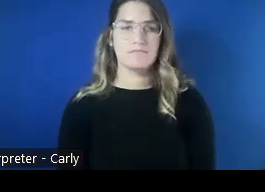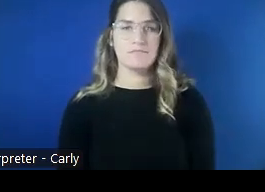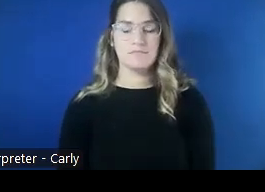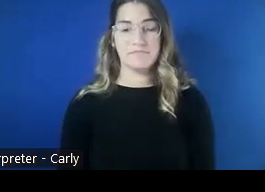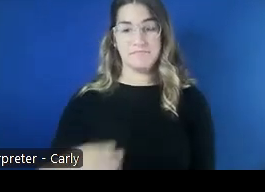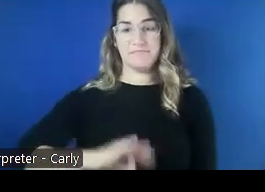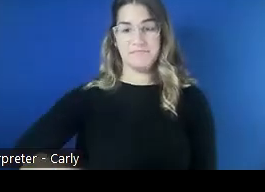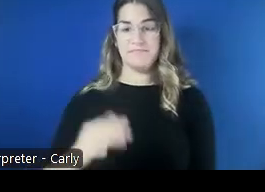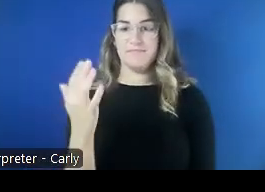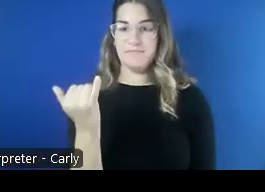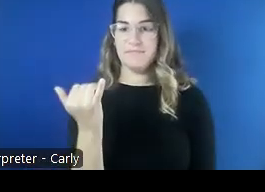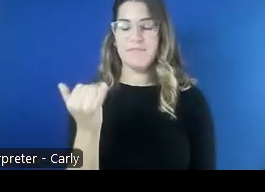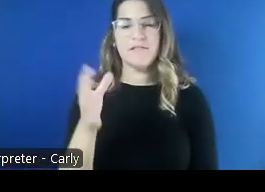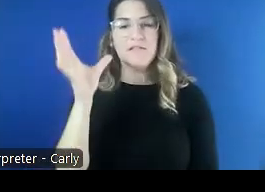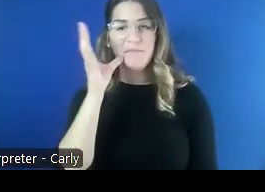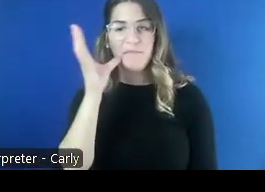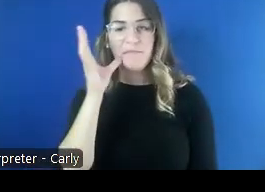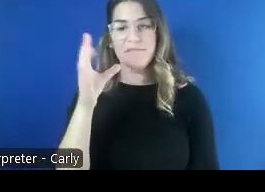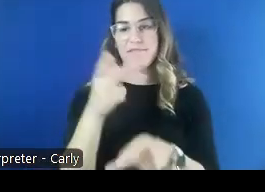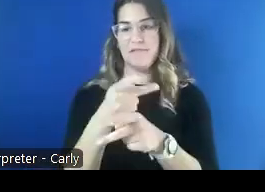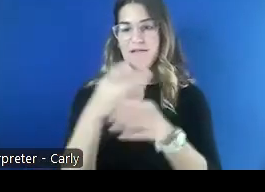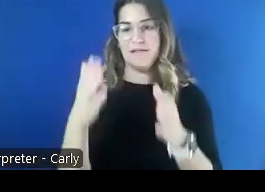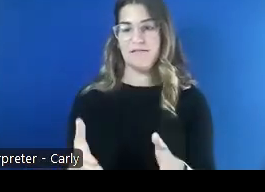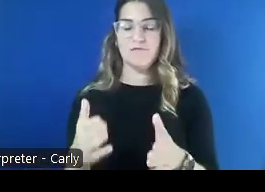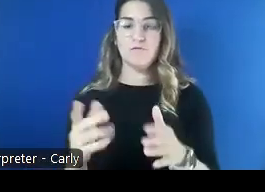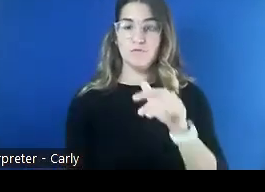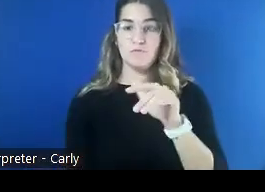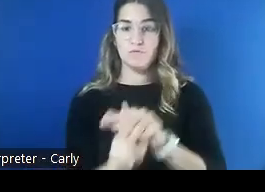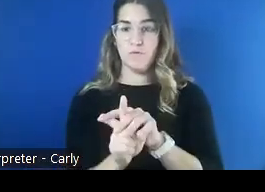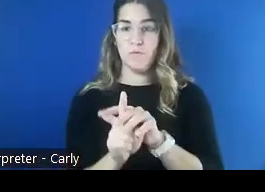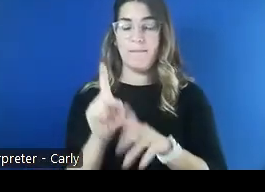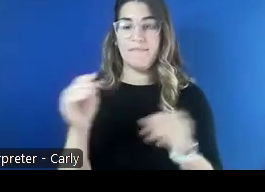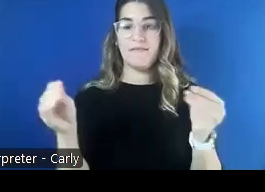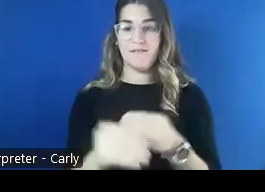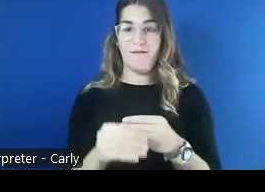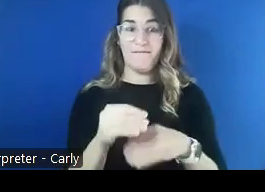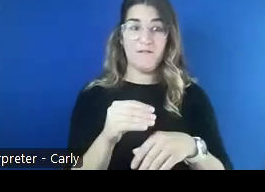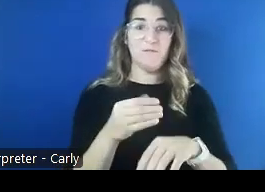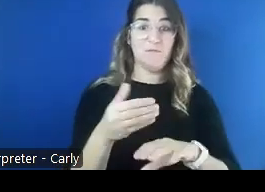caregivers typically show up in the pediatric office much sooner than they follow up at OB